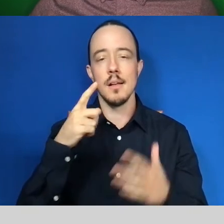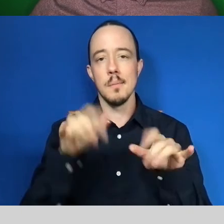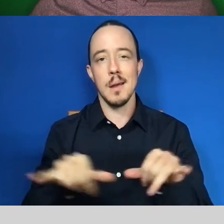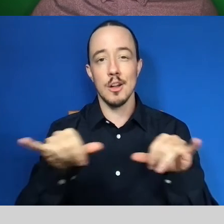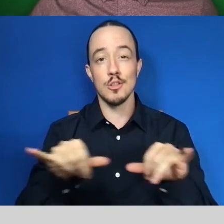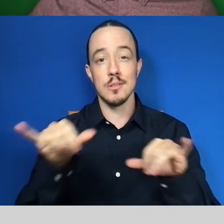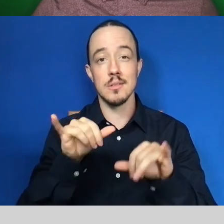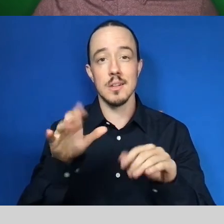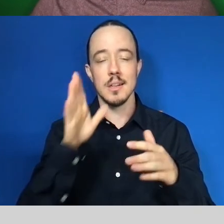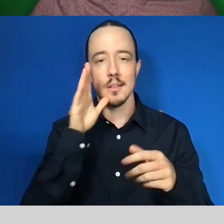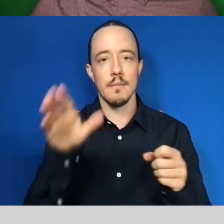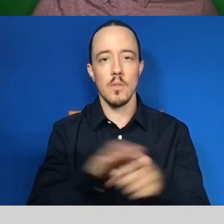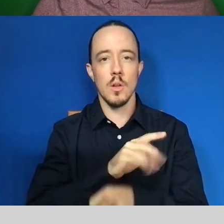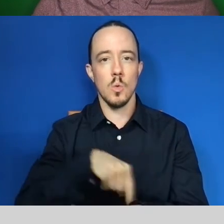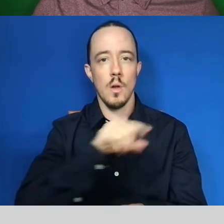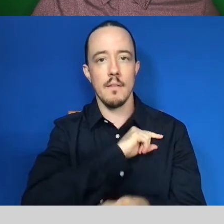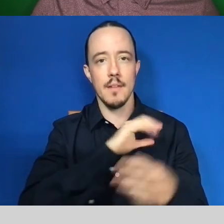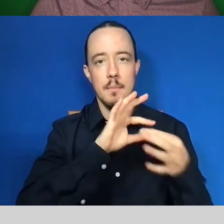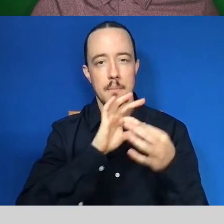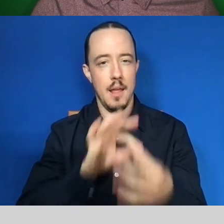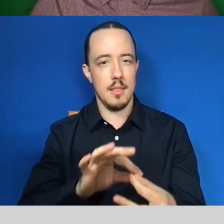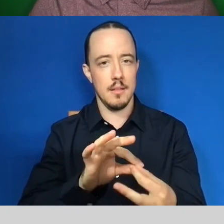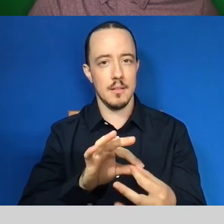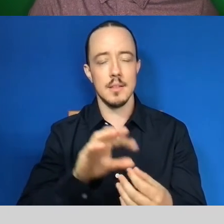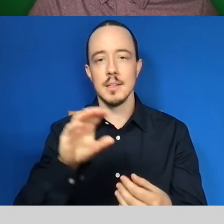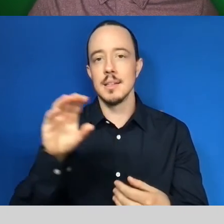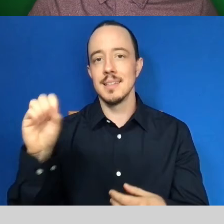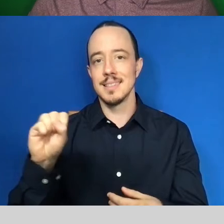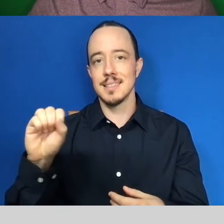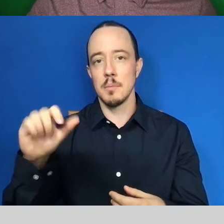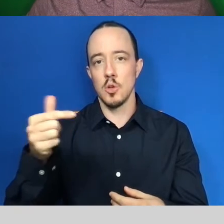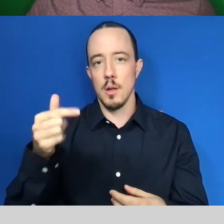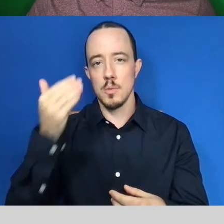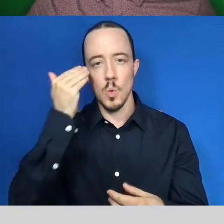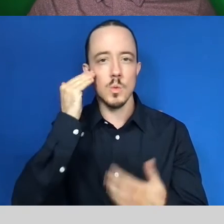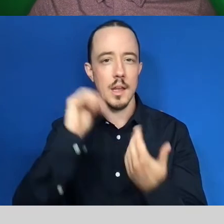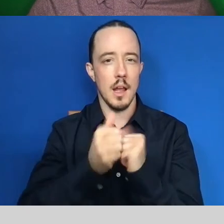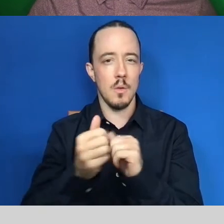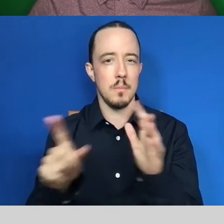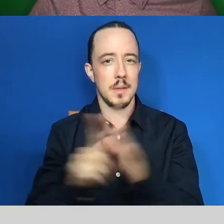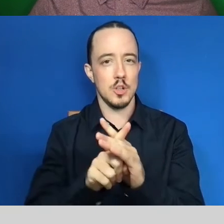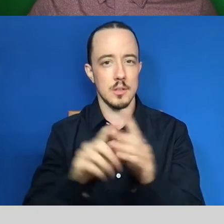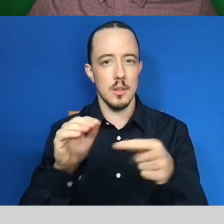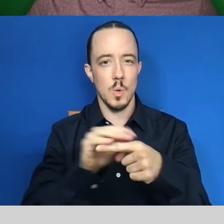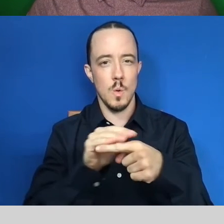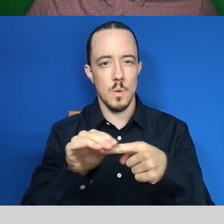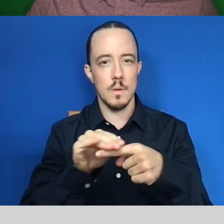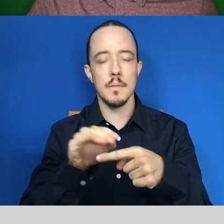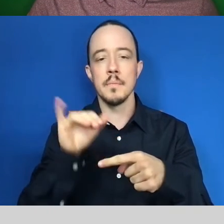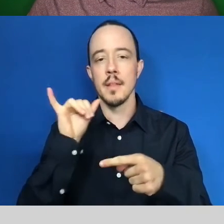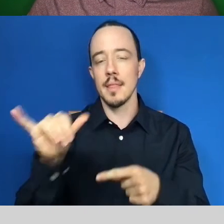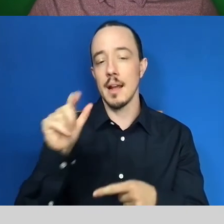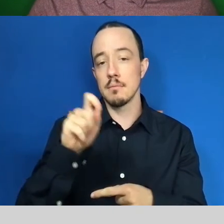represents the fully qualified path to the baz function, and Semgrep knows the variety of ways this might appear in the code.